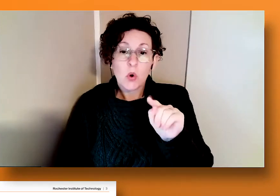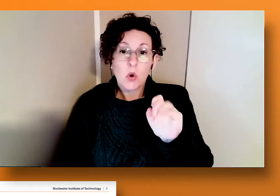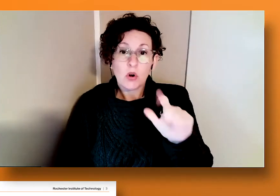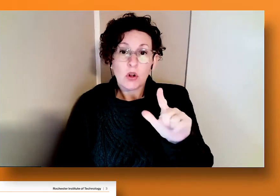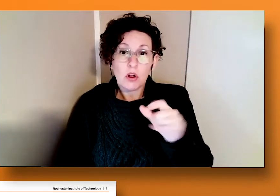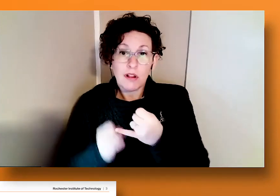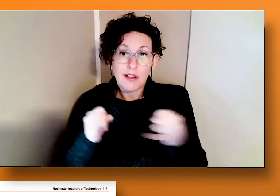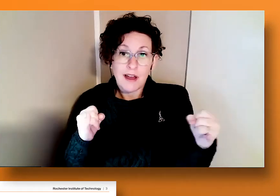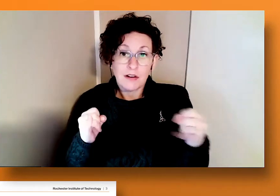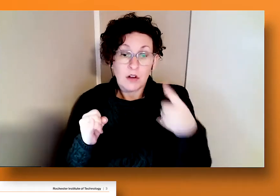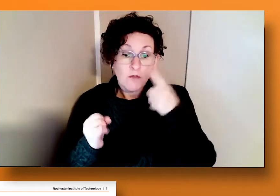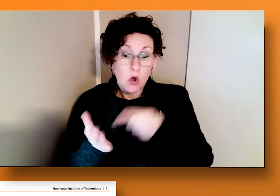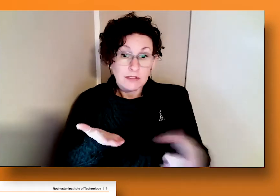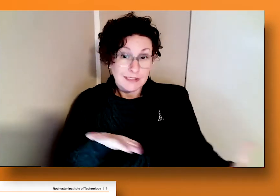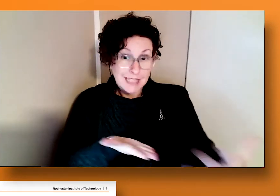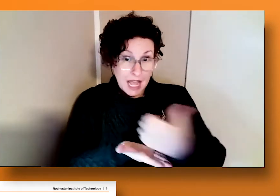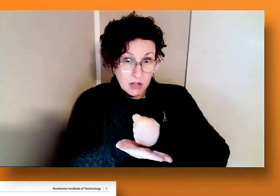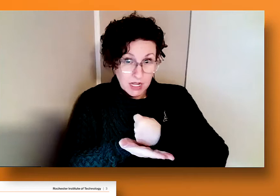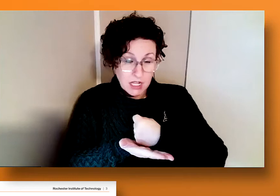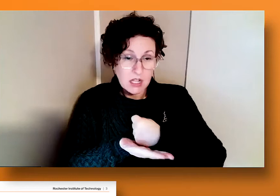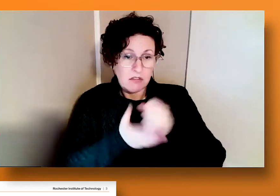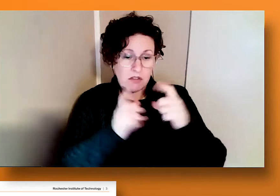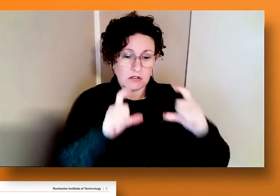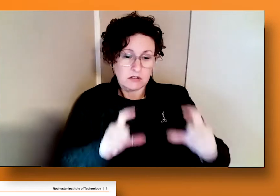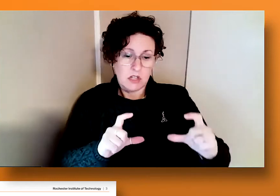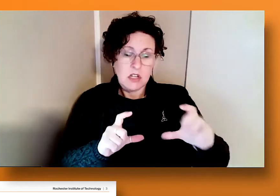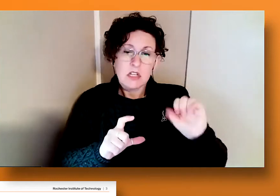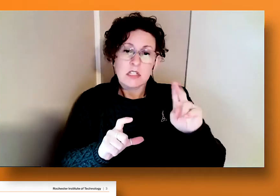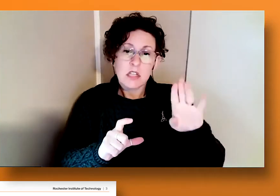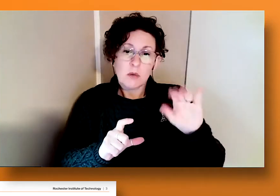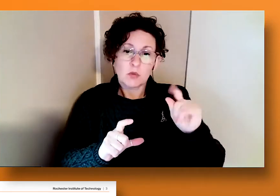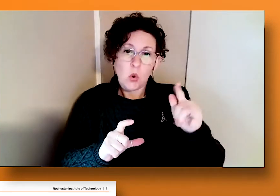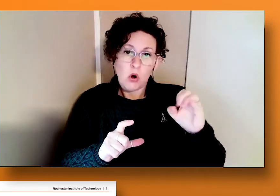So for the salary section, there's a subtotal for senior personnel,